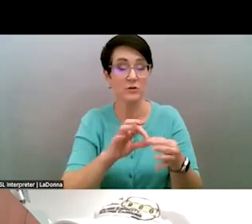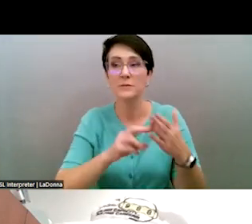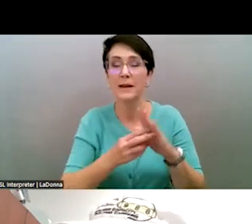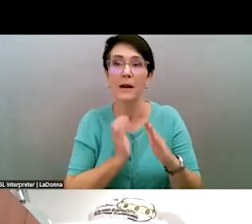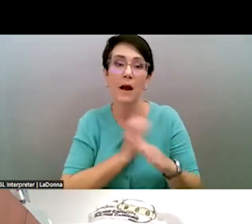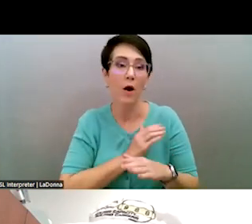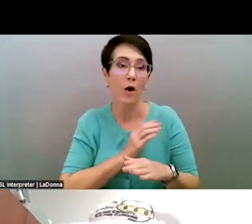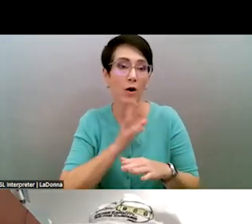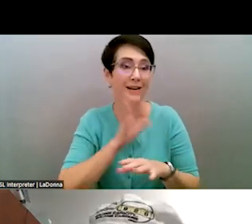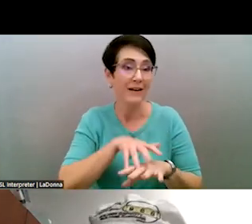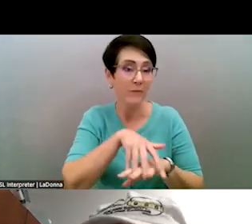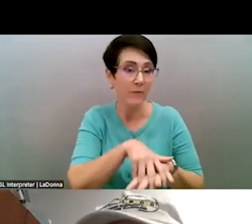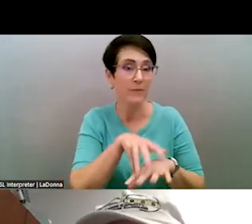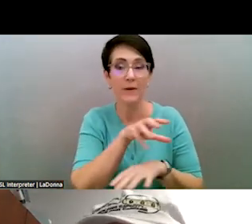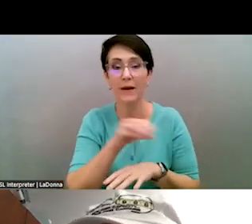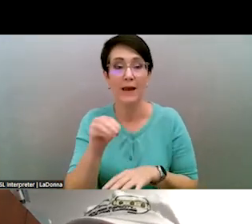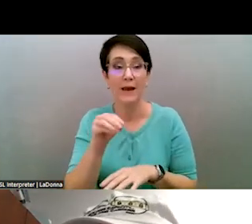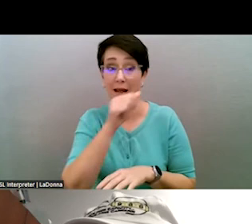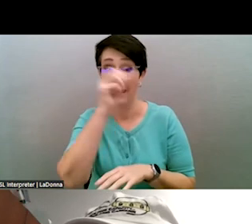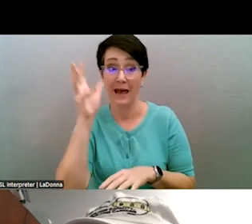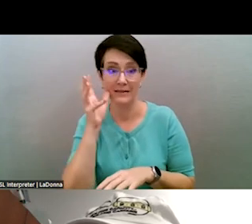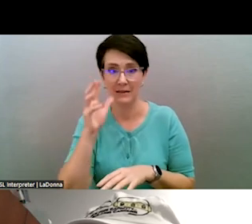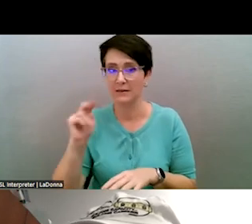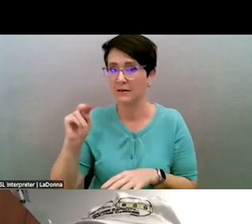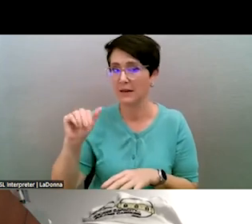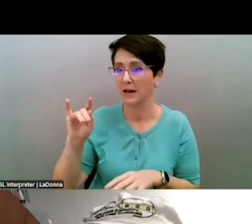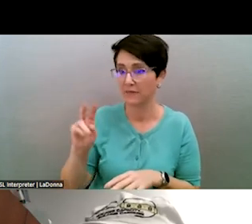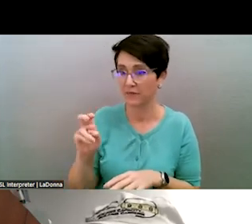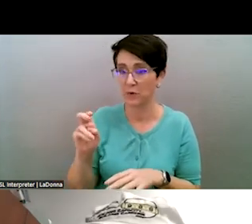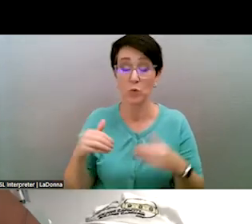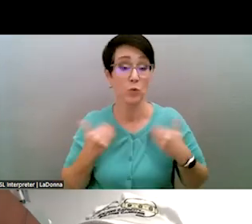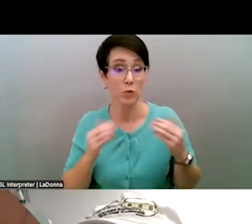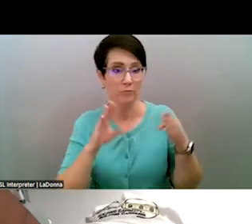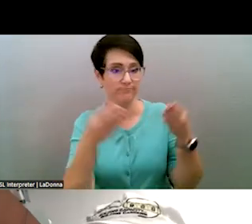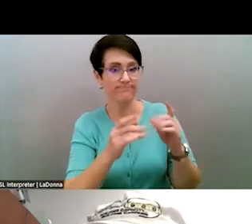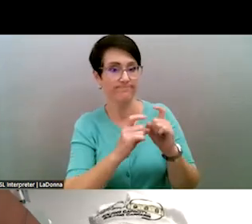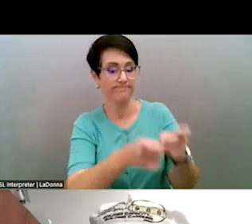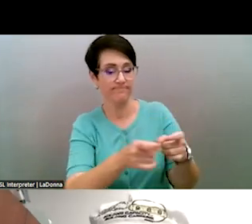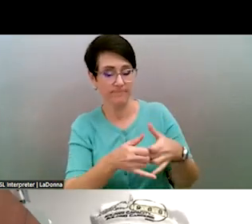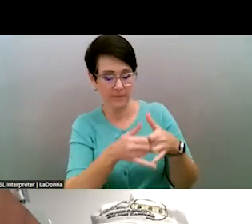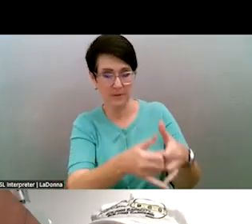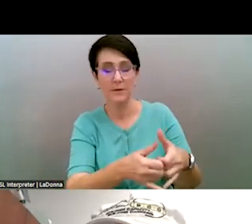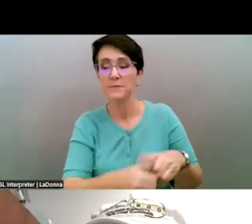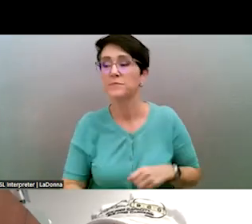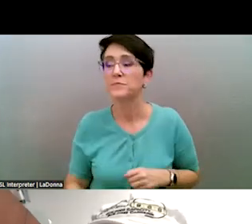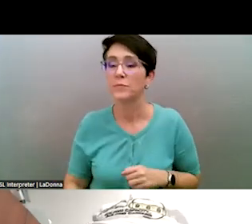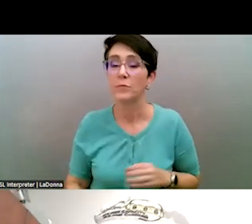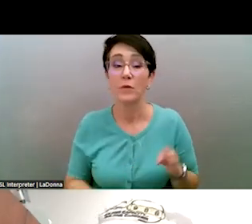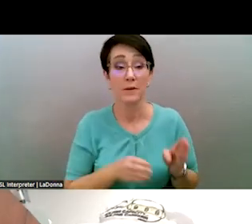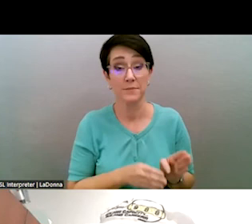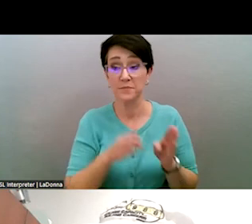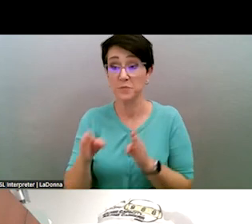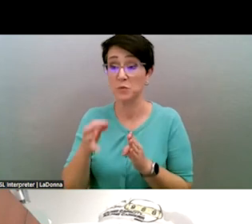YOUTH. MAKING AWARDS FOR OUR STATE AND TRIBAL YOUTH SUICIDE PREVENTION GRANTS.